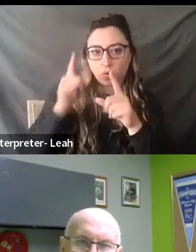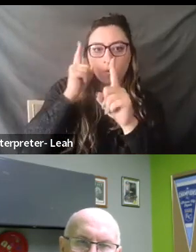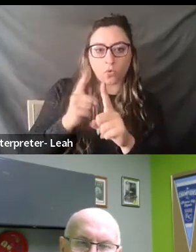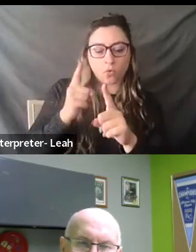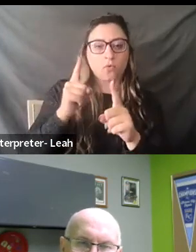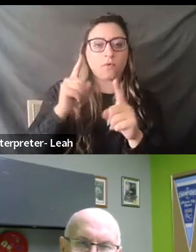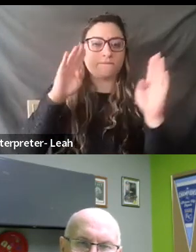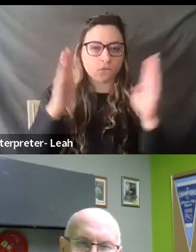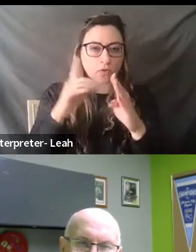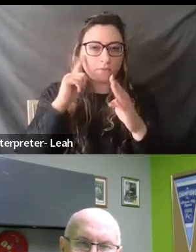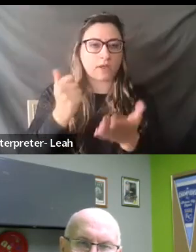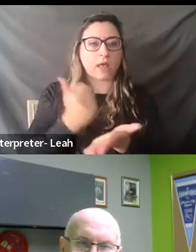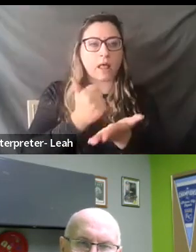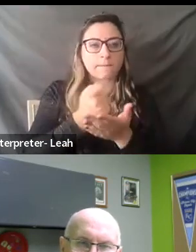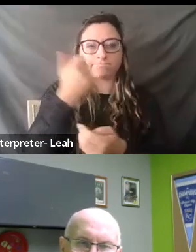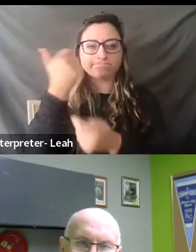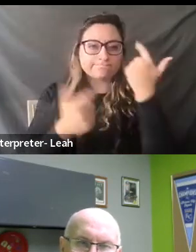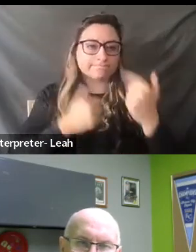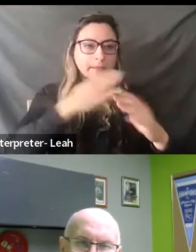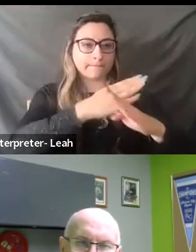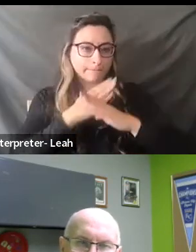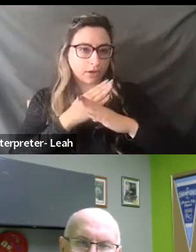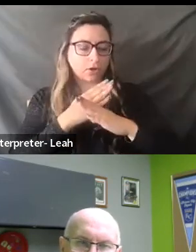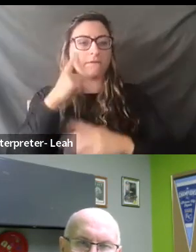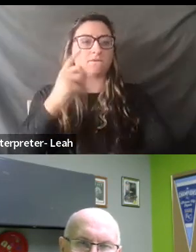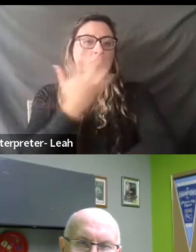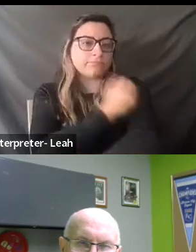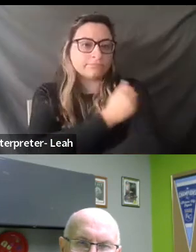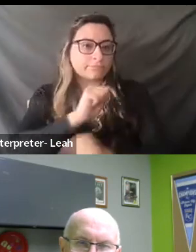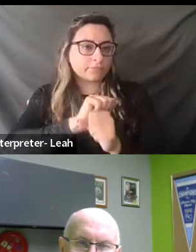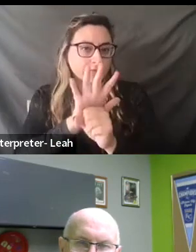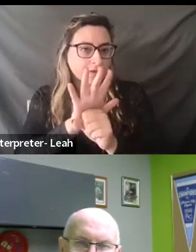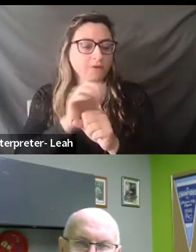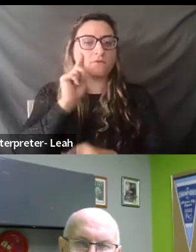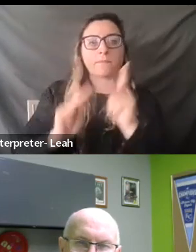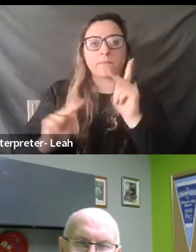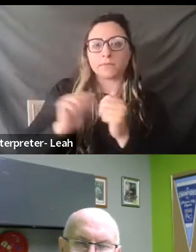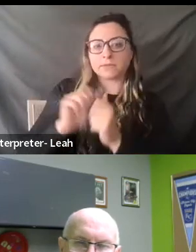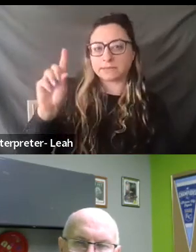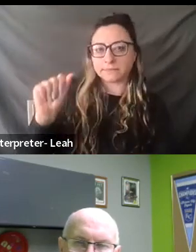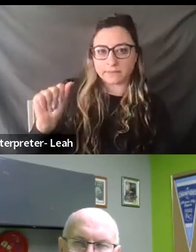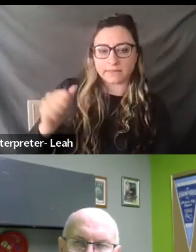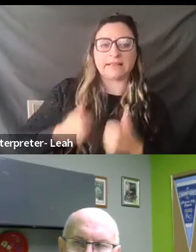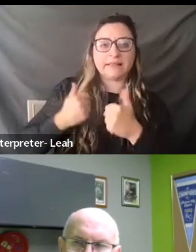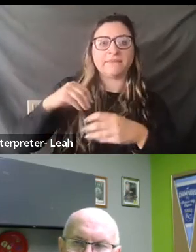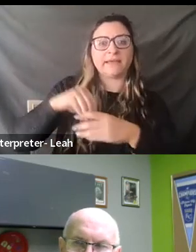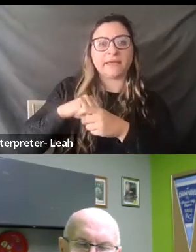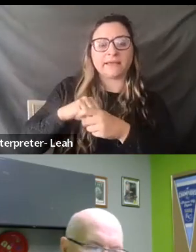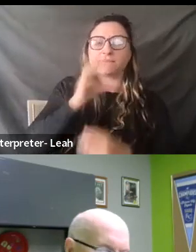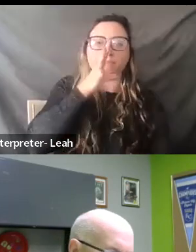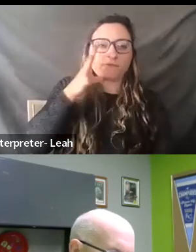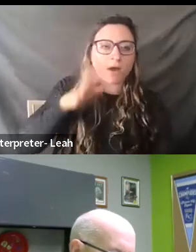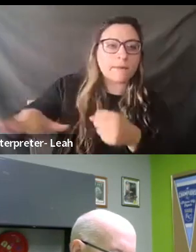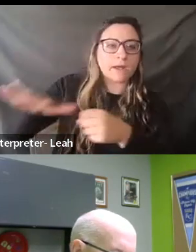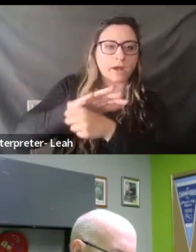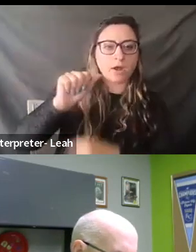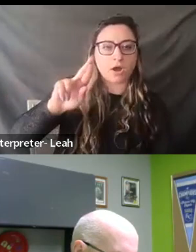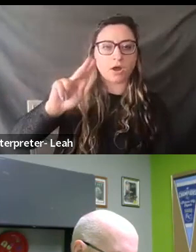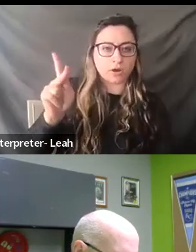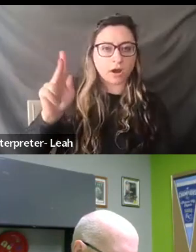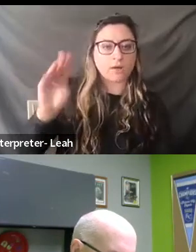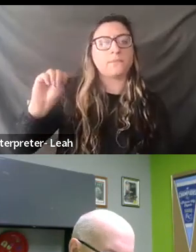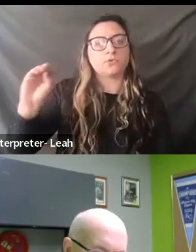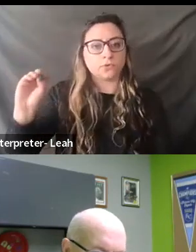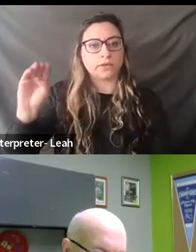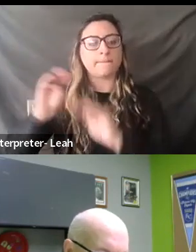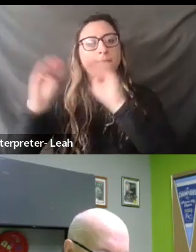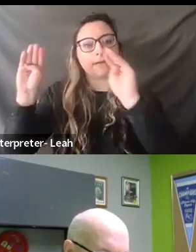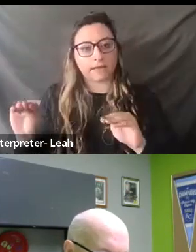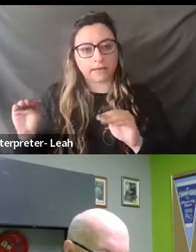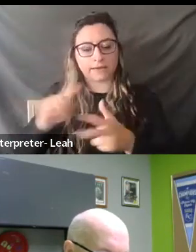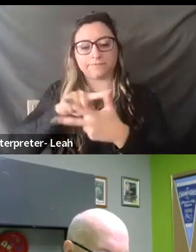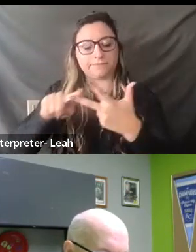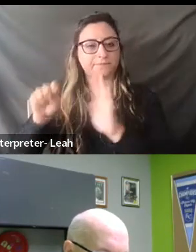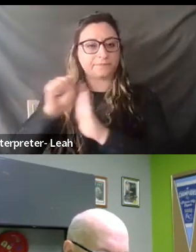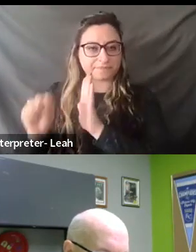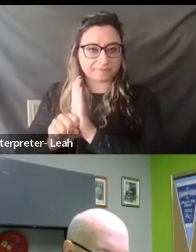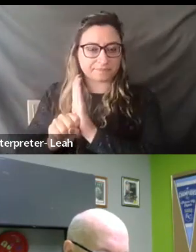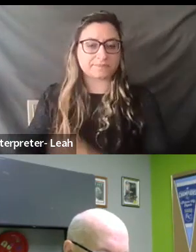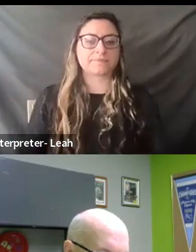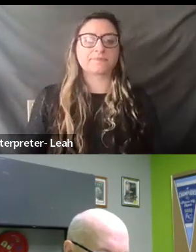I just want to give you a brief rundown of APRIL's Project ALIVE.